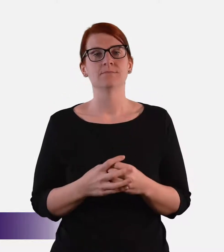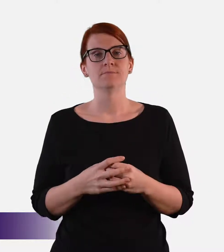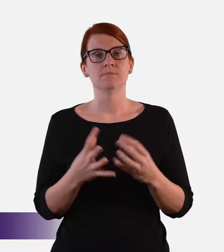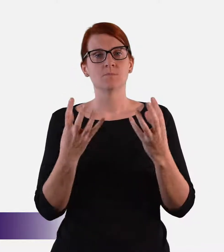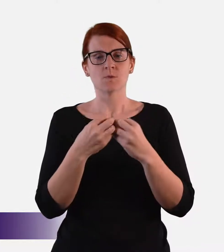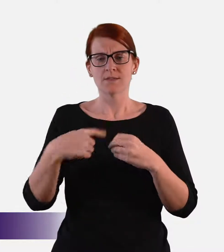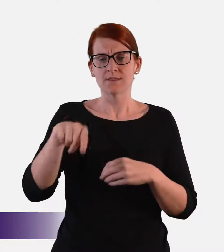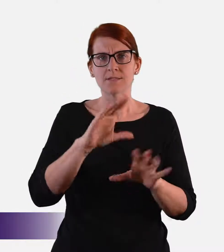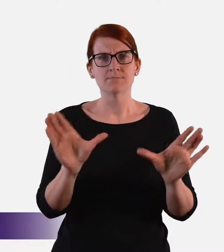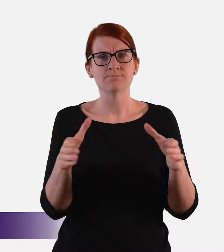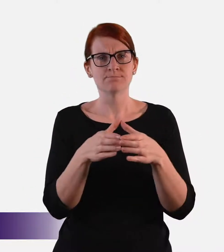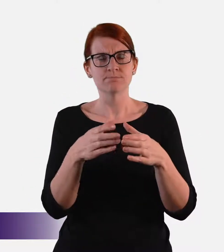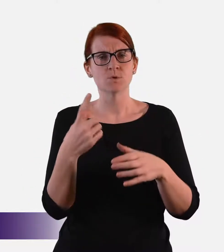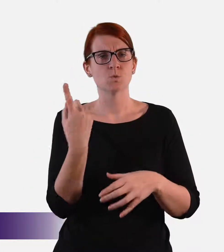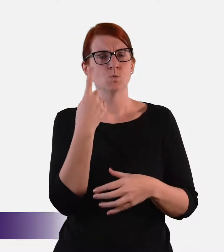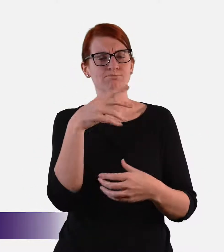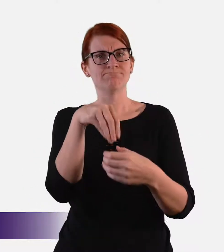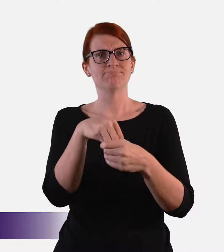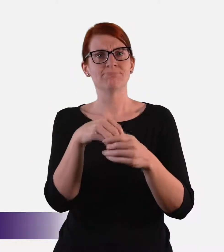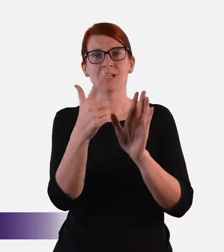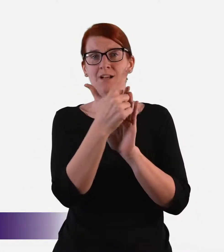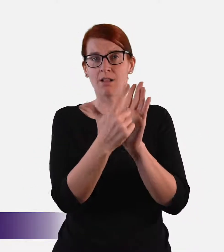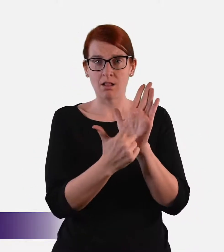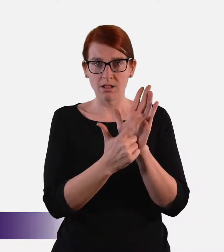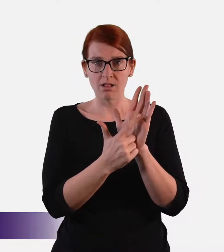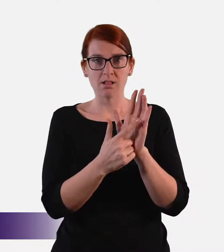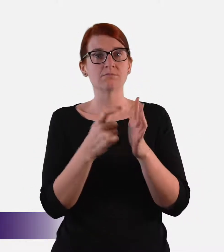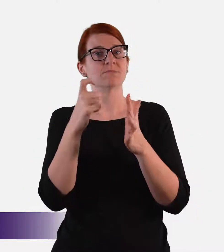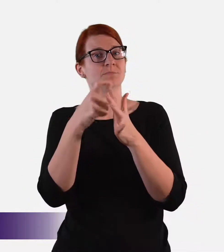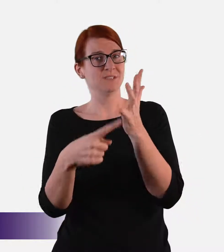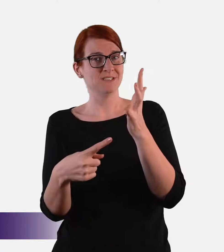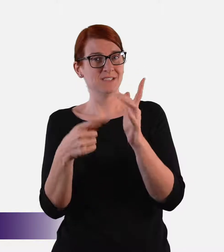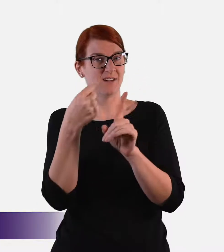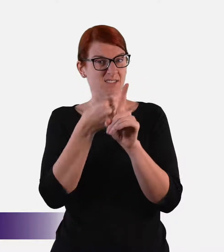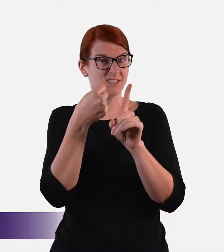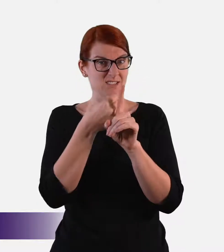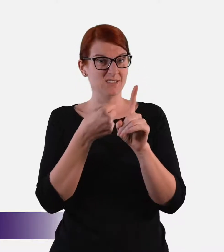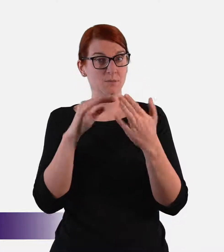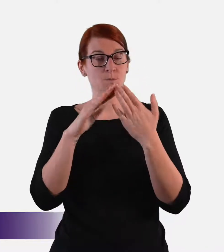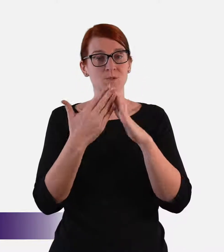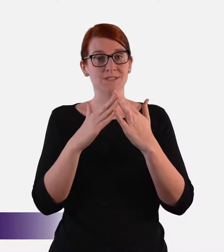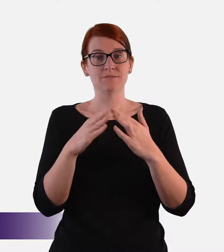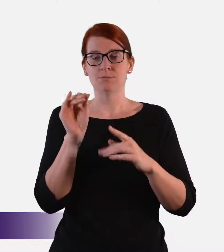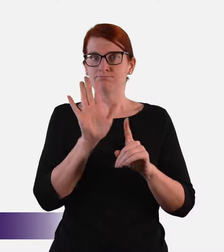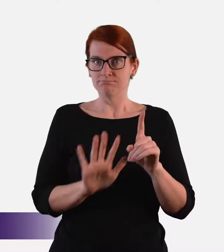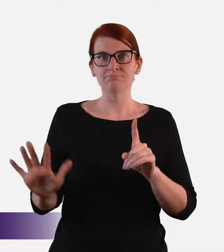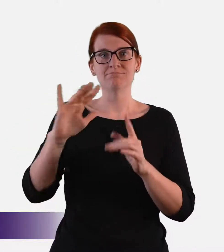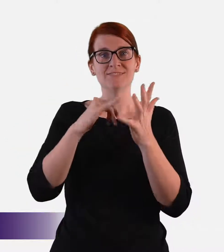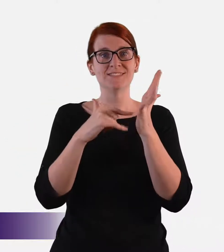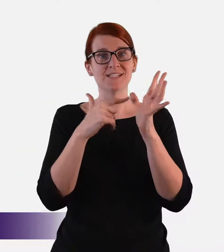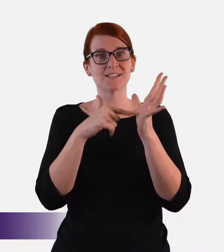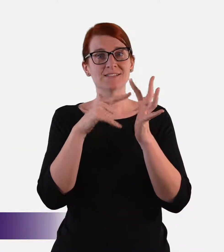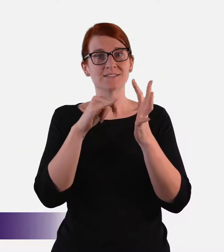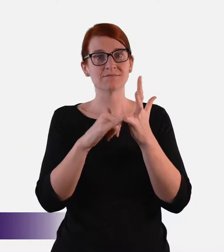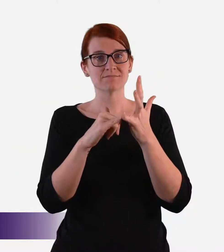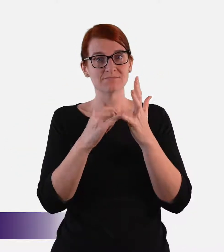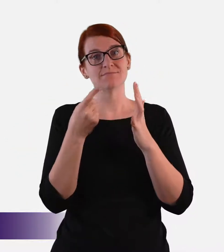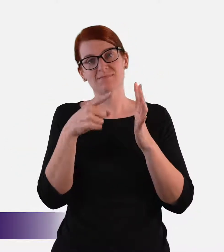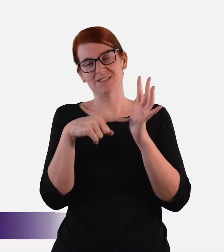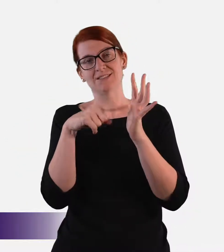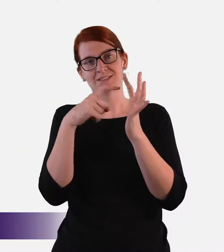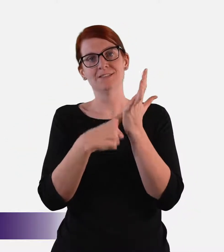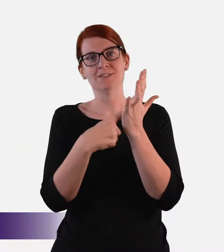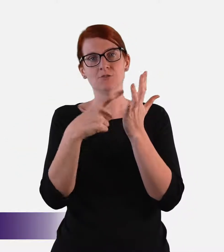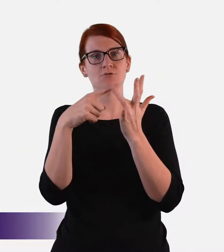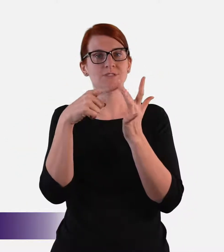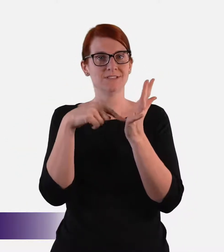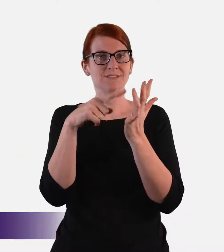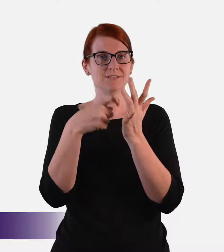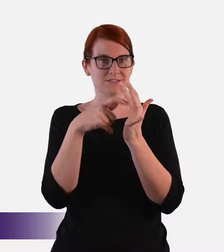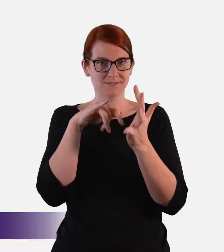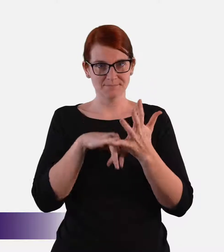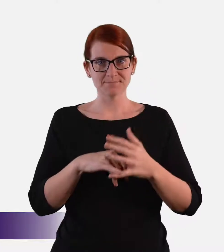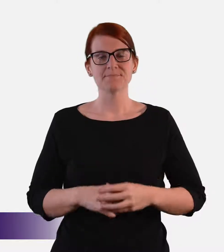with selected members of the legal and disability advocacy communities from all States and Territories.